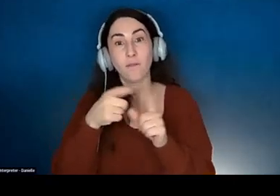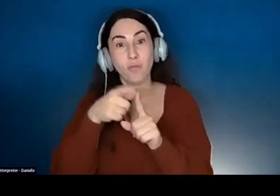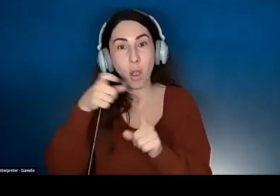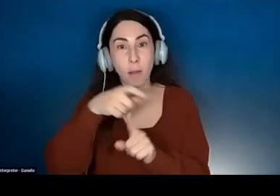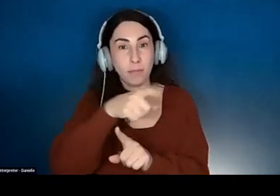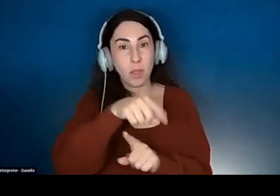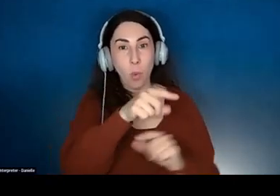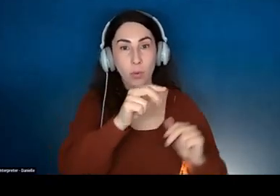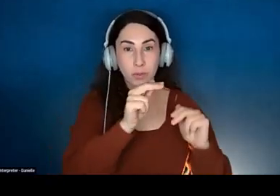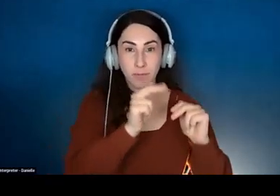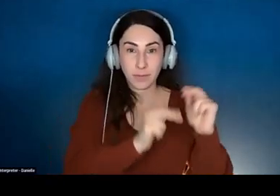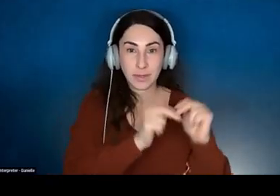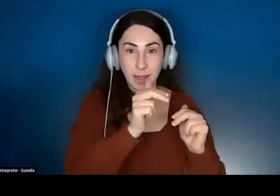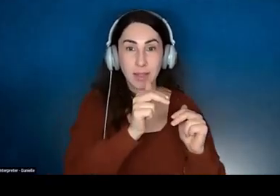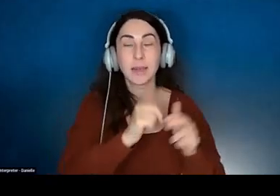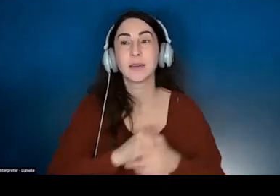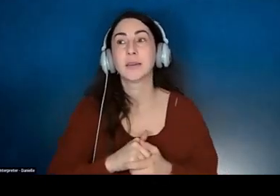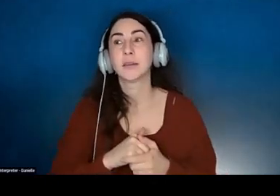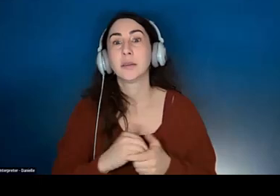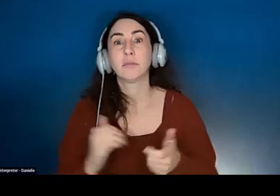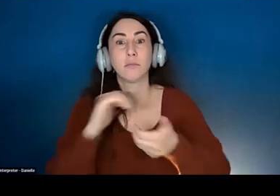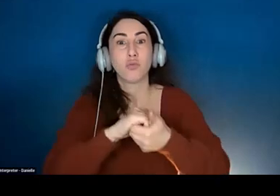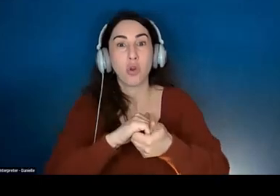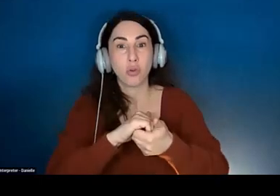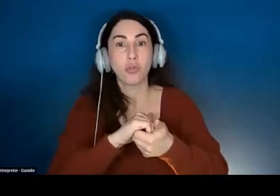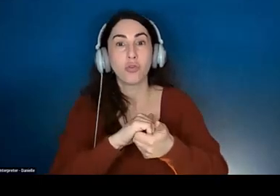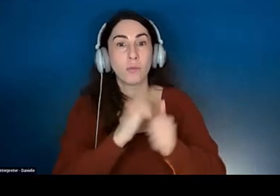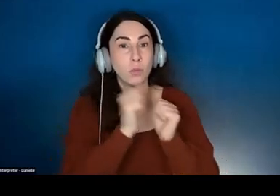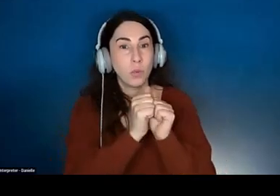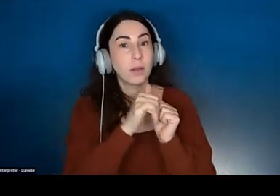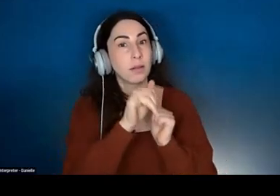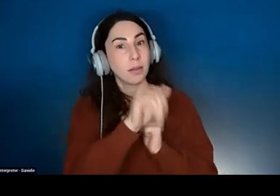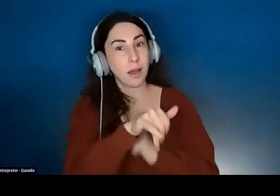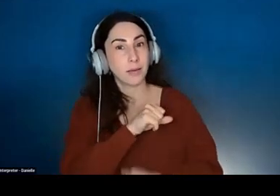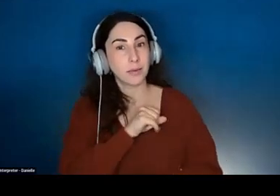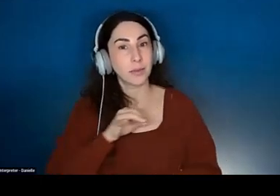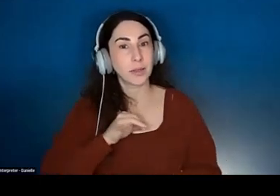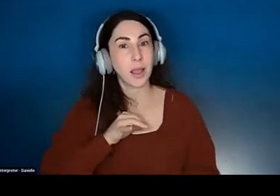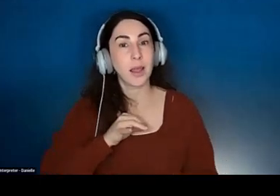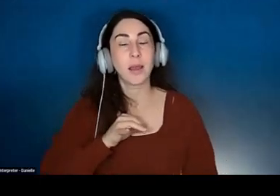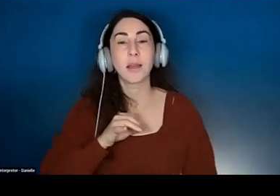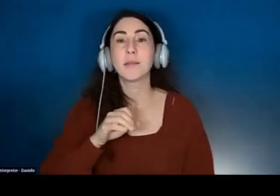partnering with facility staff instead of what we,